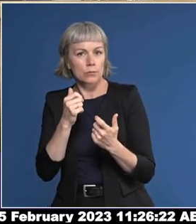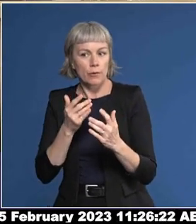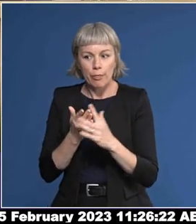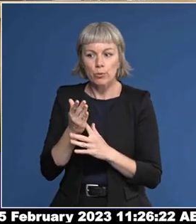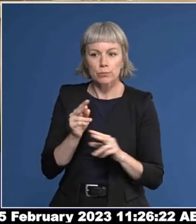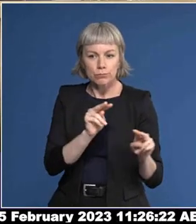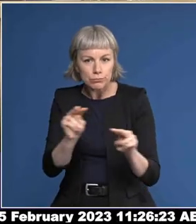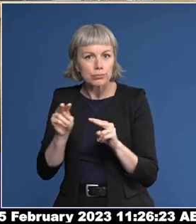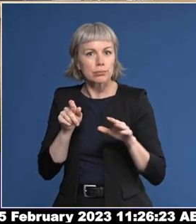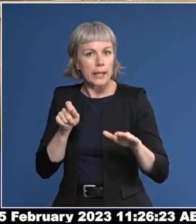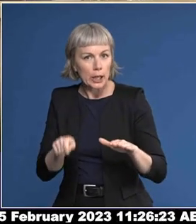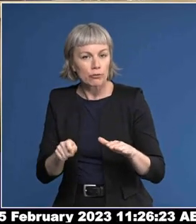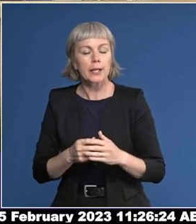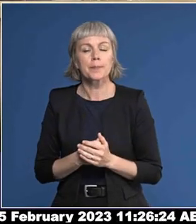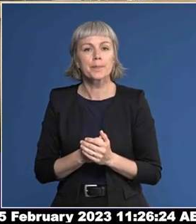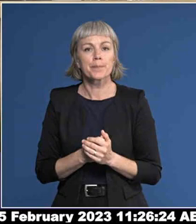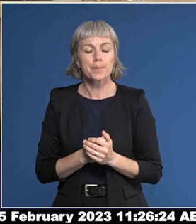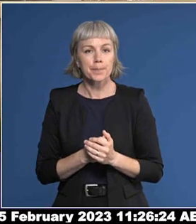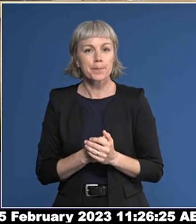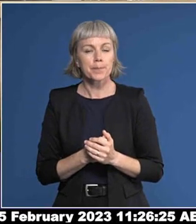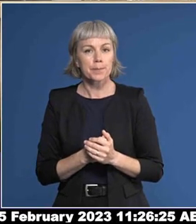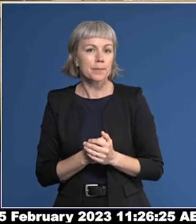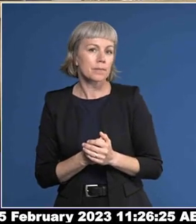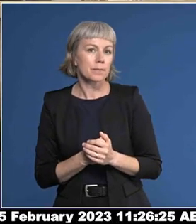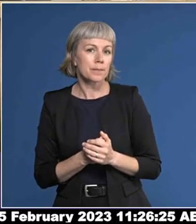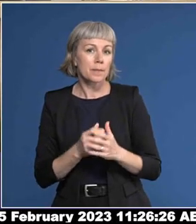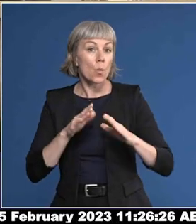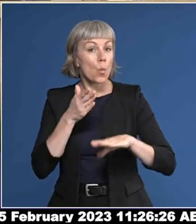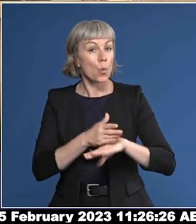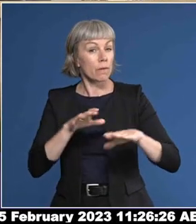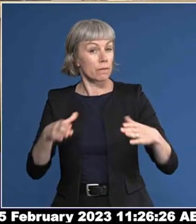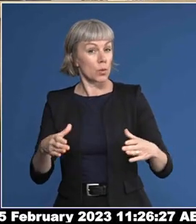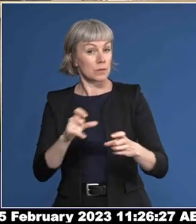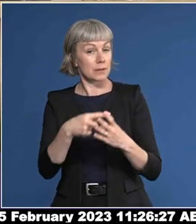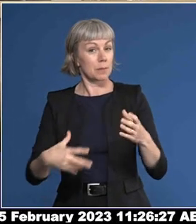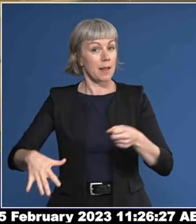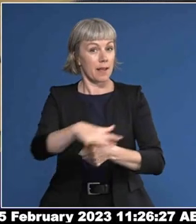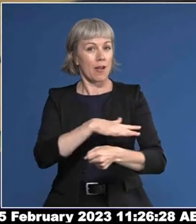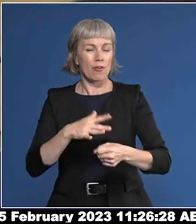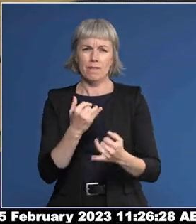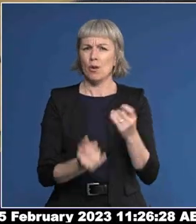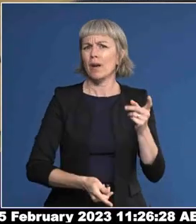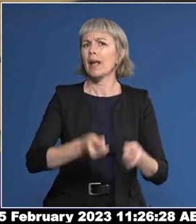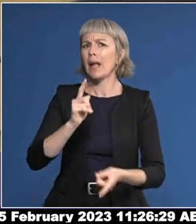So in the period 2014 to 2021, there was considerable turnover of staff and team